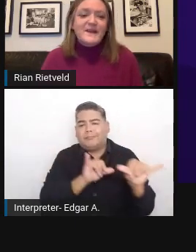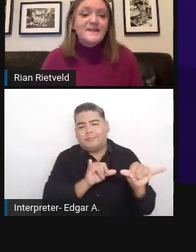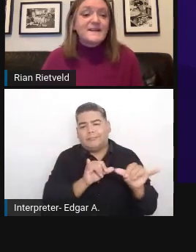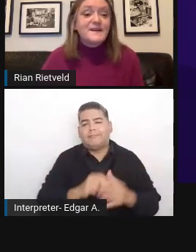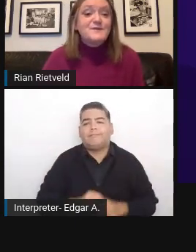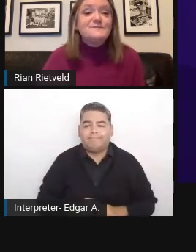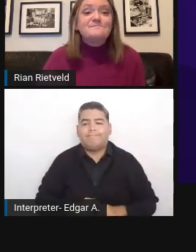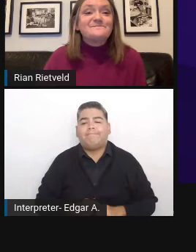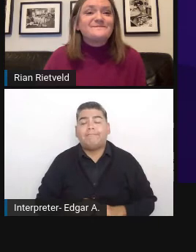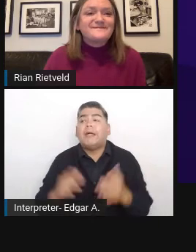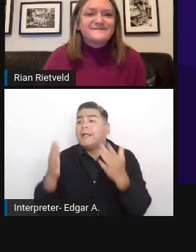Thank you.